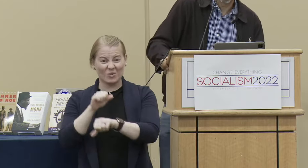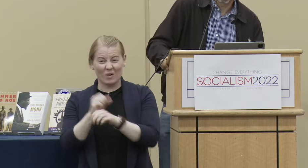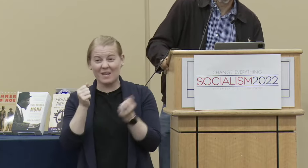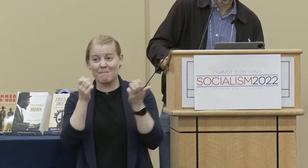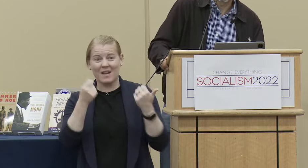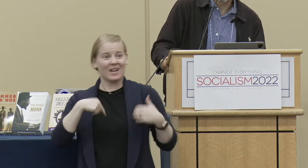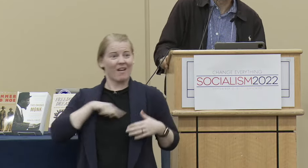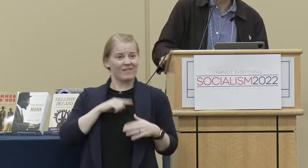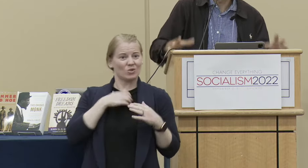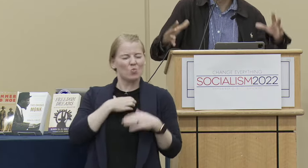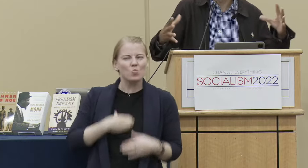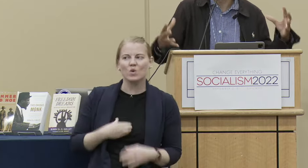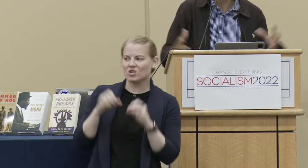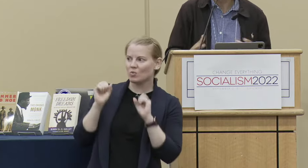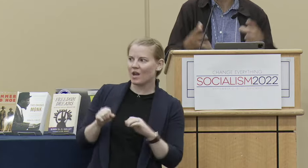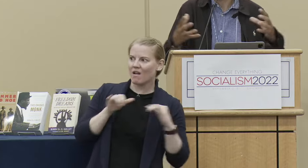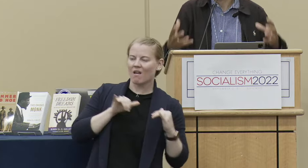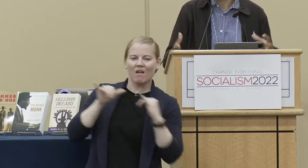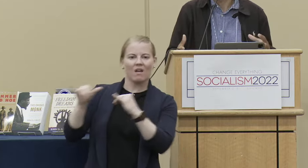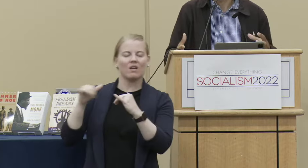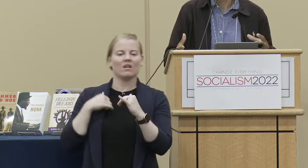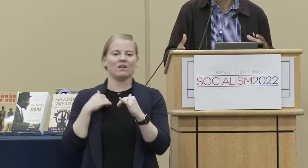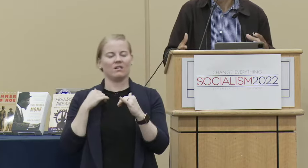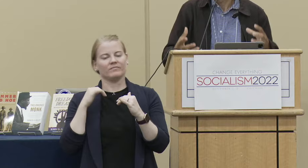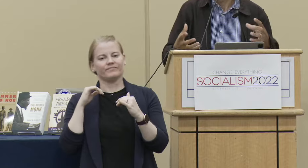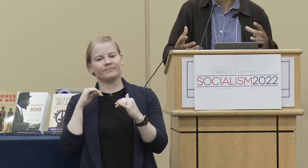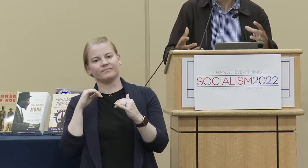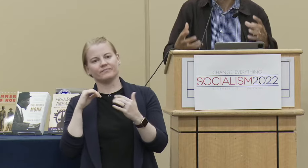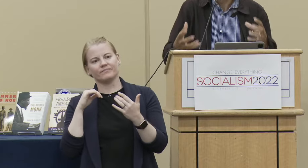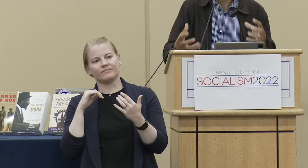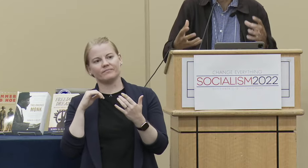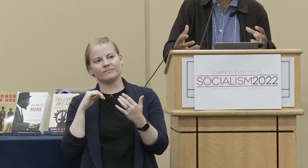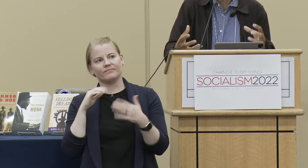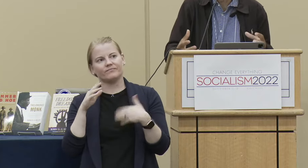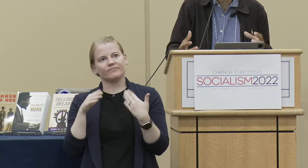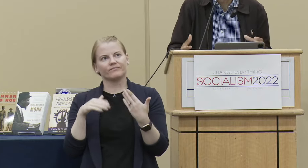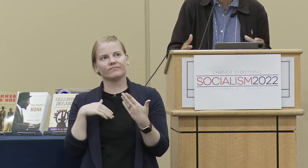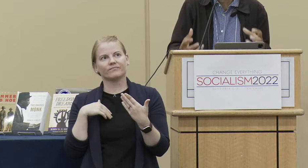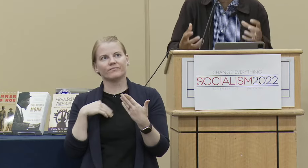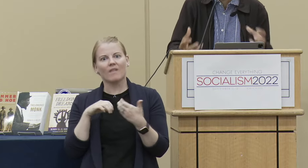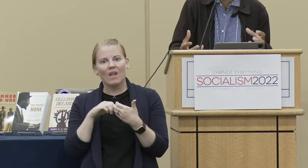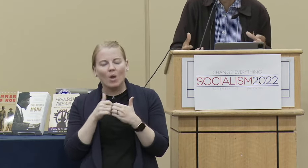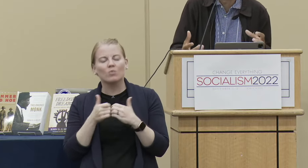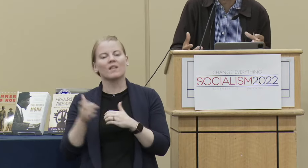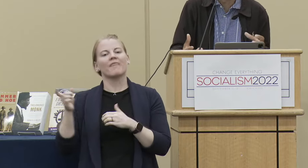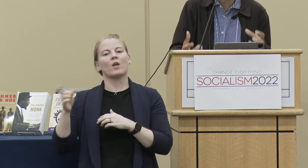. They talk about socialism so damn sophisticated and bring people in, they are doing work a lot of us wish we could do in